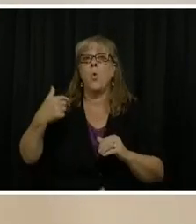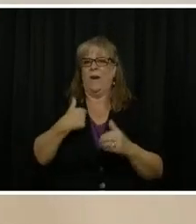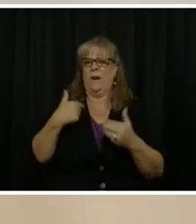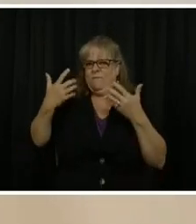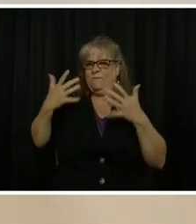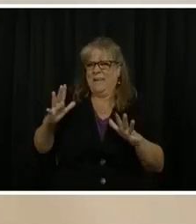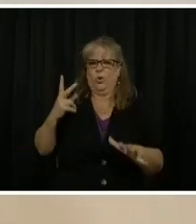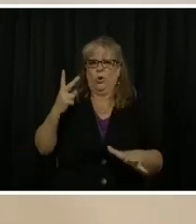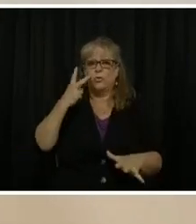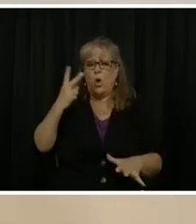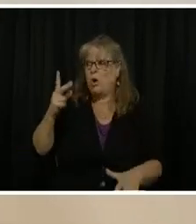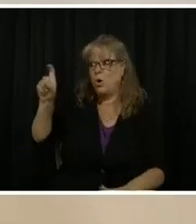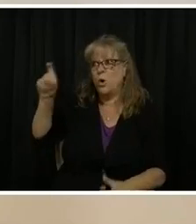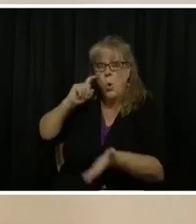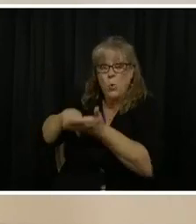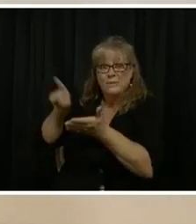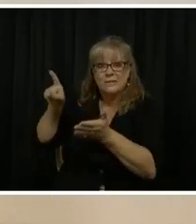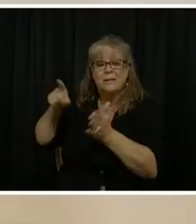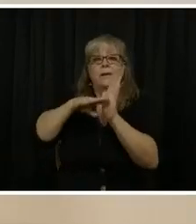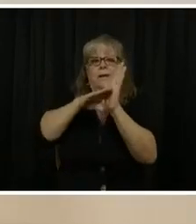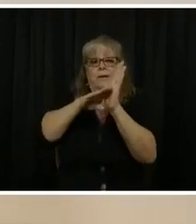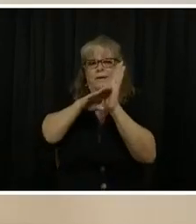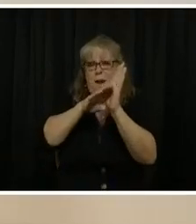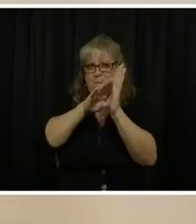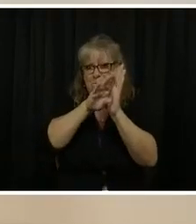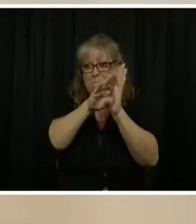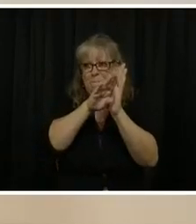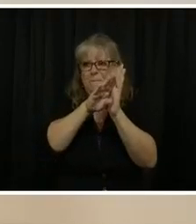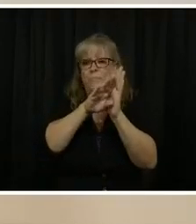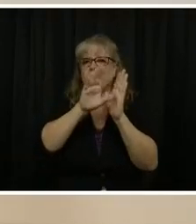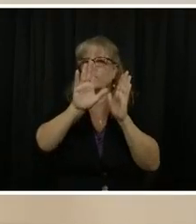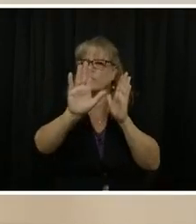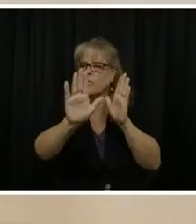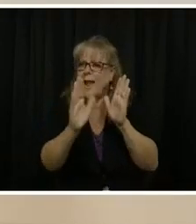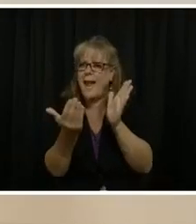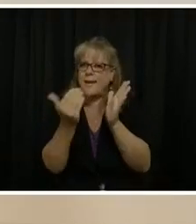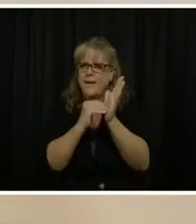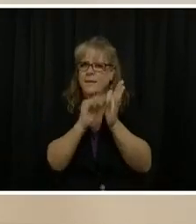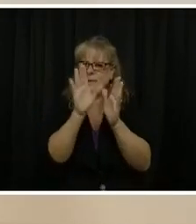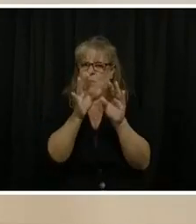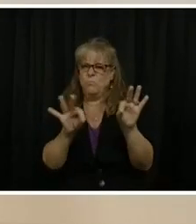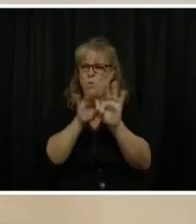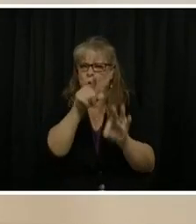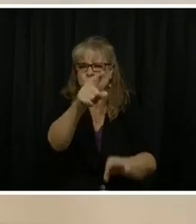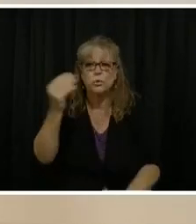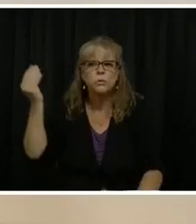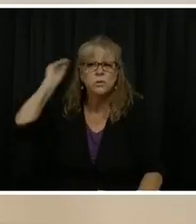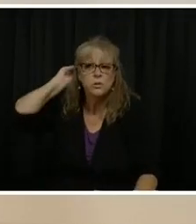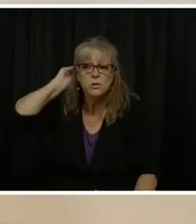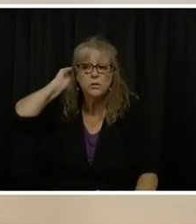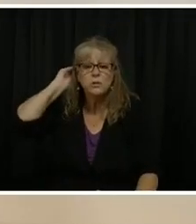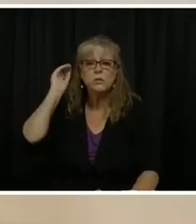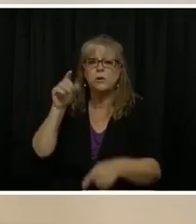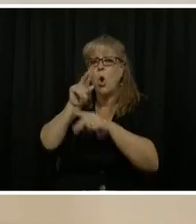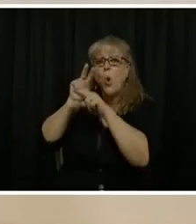ON THE NUMBER OF CASES THAT WE ARE SEEING HERE IN COLORADO, OR THE FACT THAT WE ARE SEEING AN